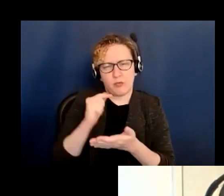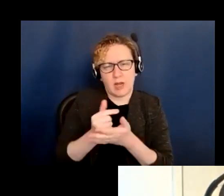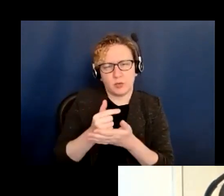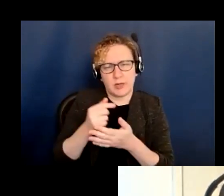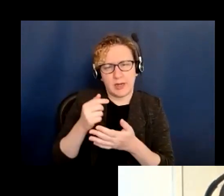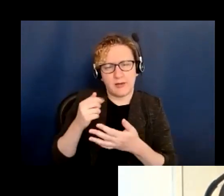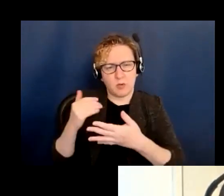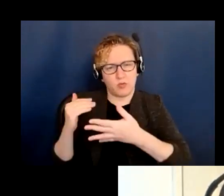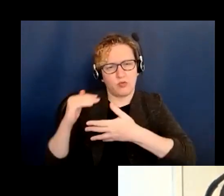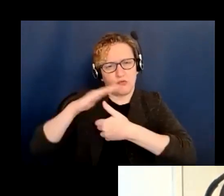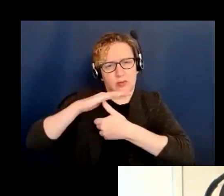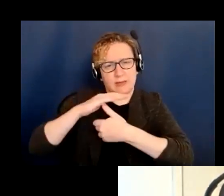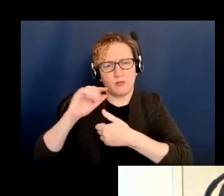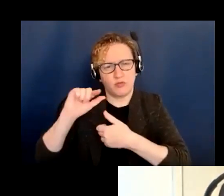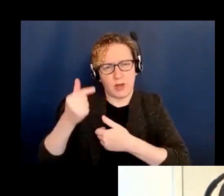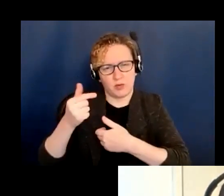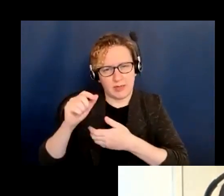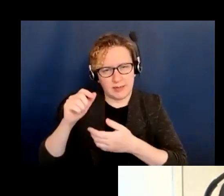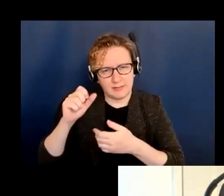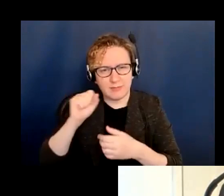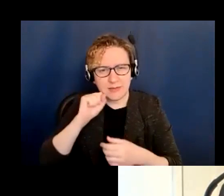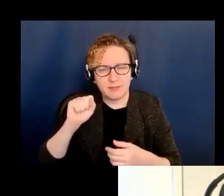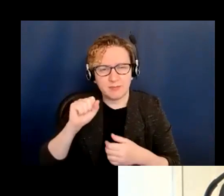where they will go and who they will meet over that year.